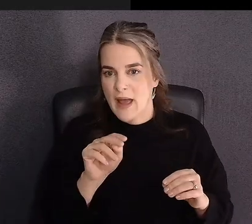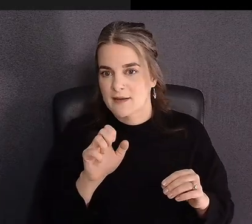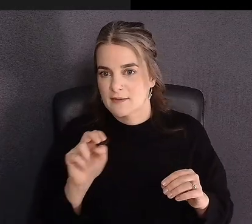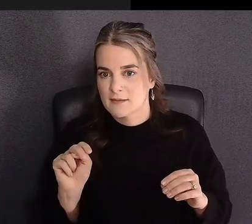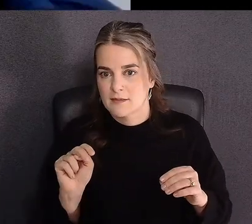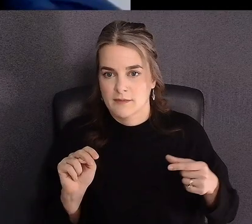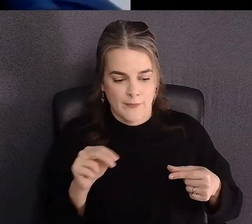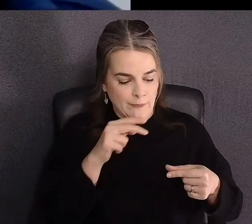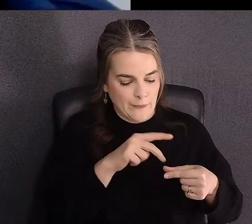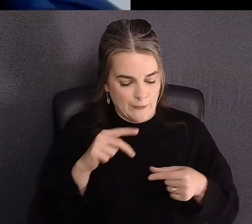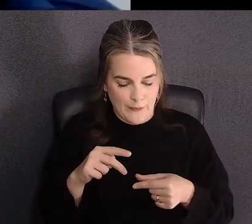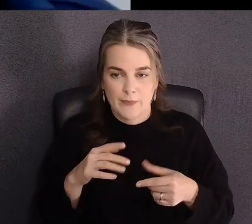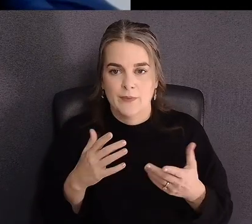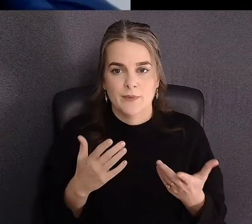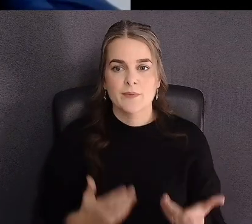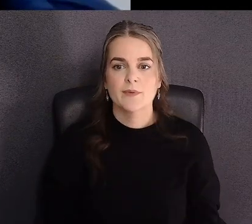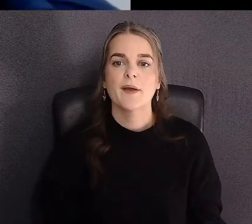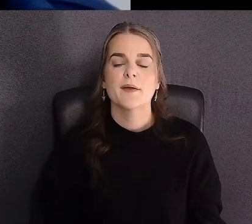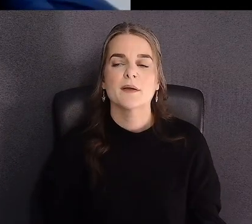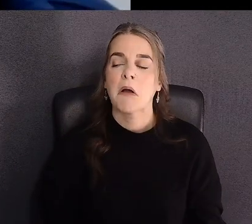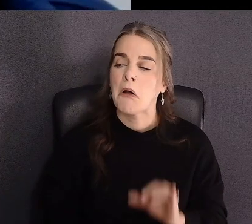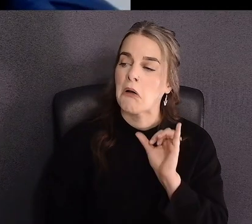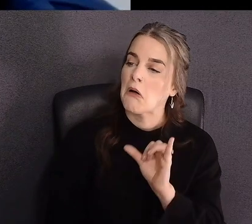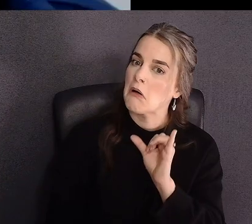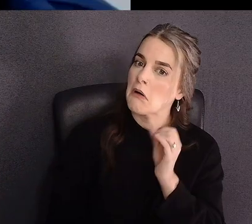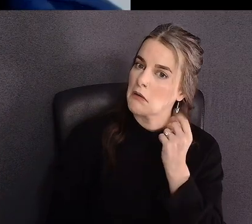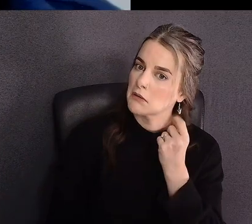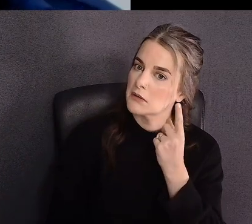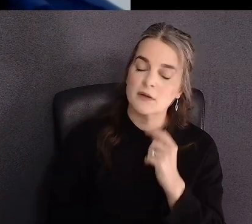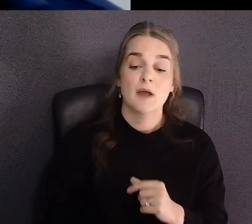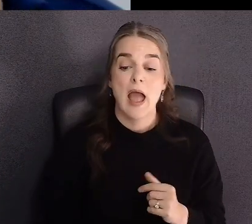Yeah. So I feel like our patients that are tetras that maybe only have